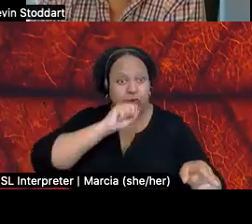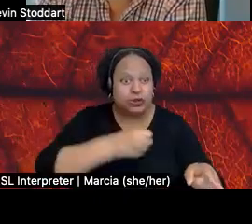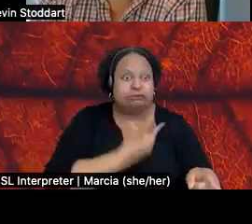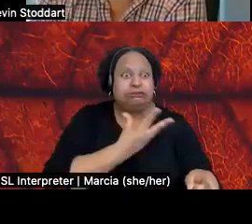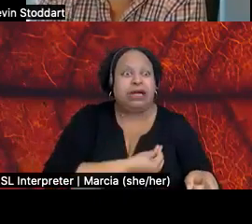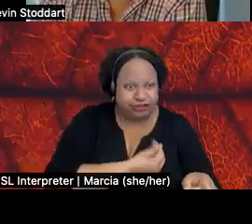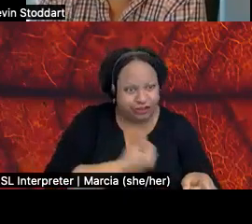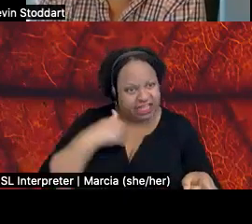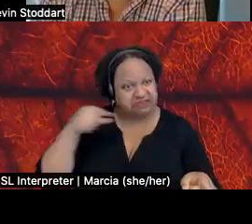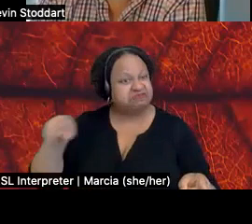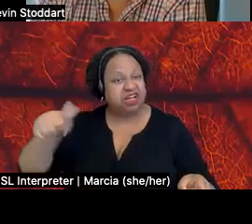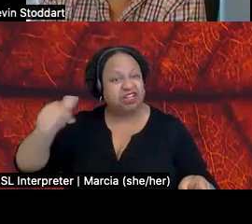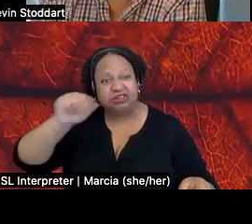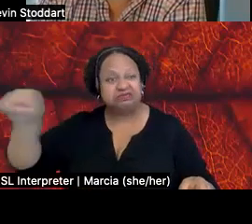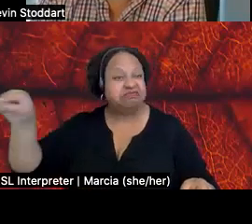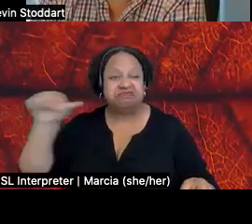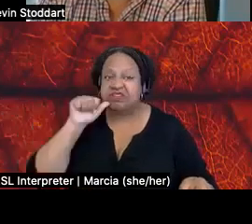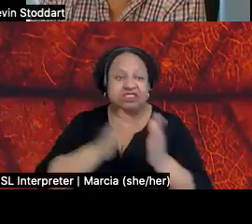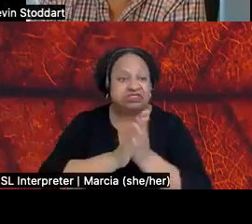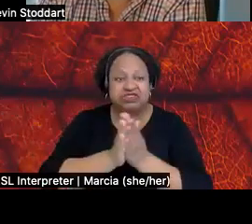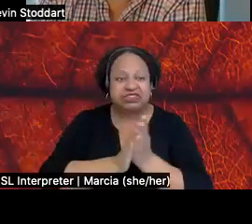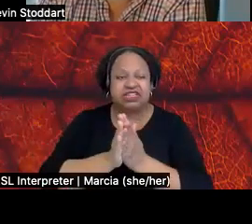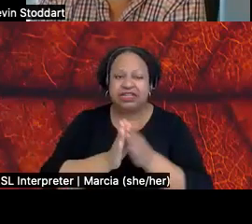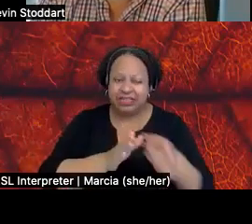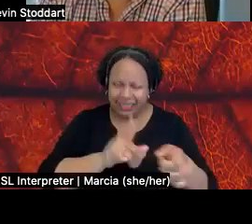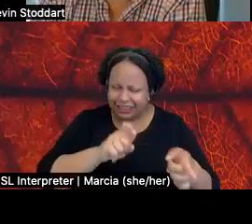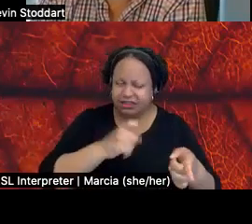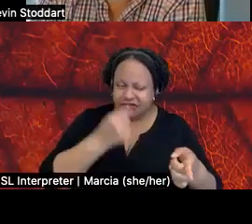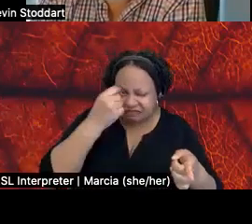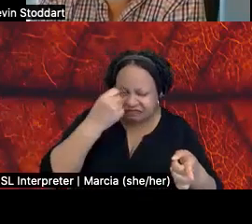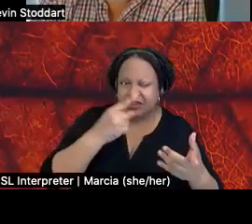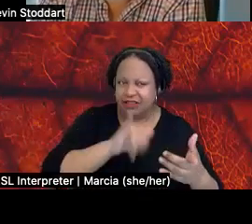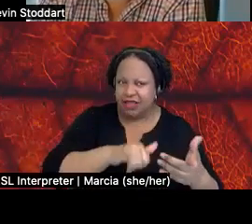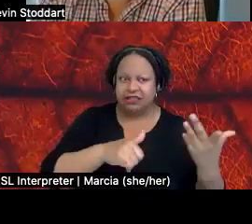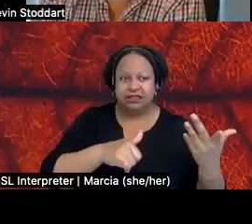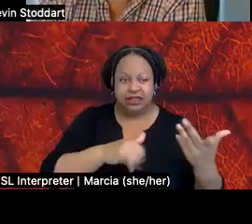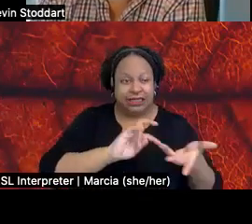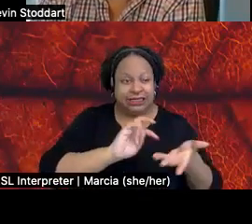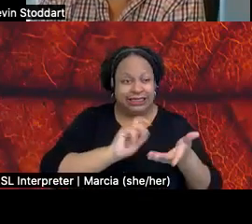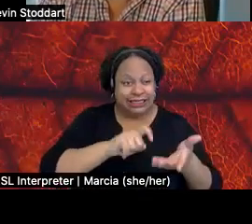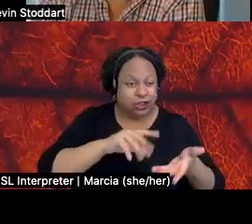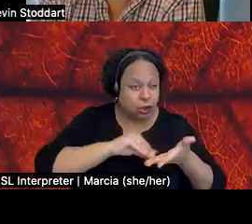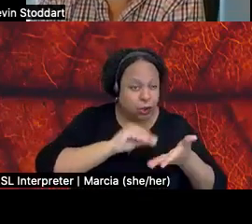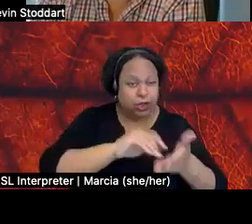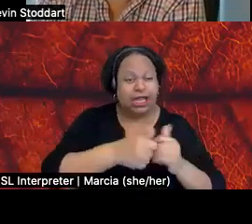So, they need to learn how to have conversations about other things